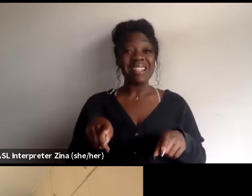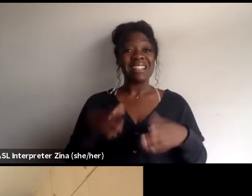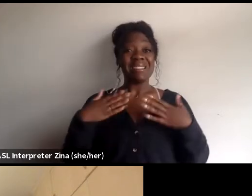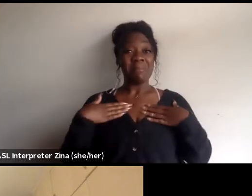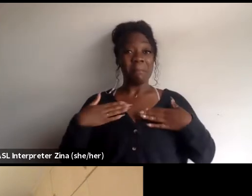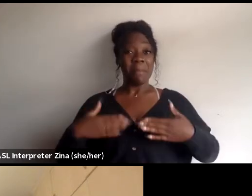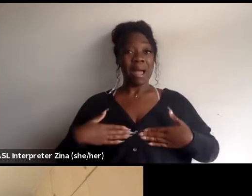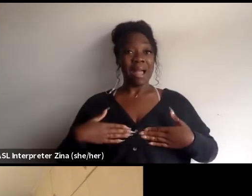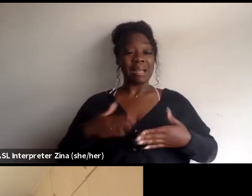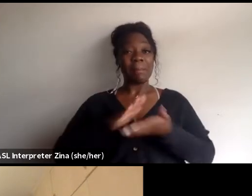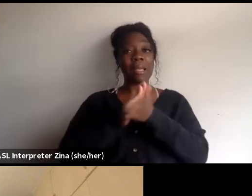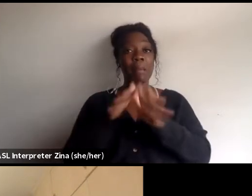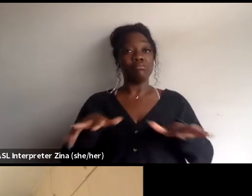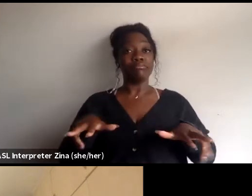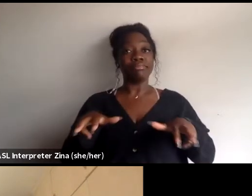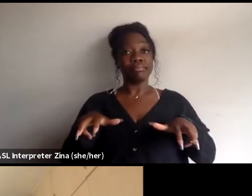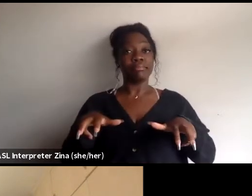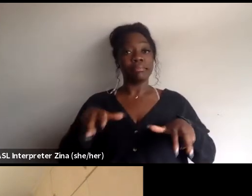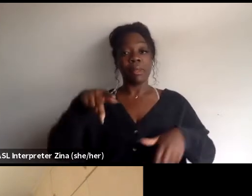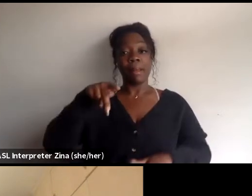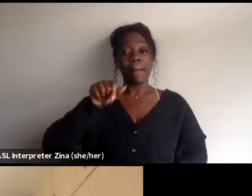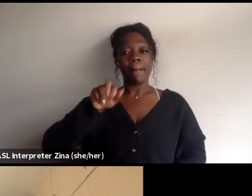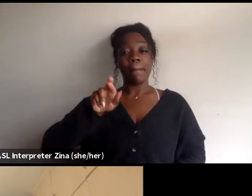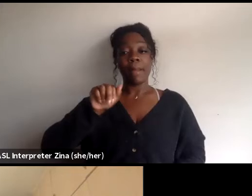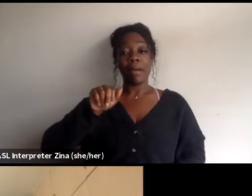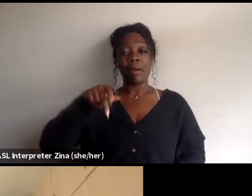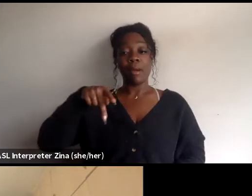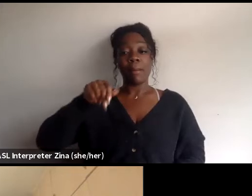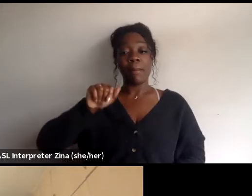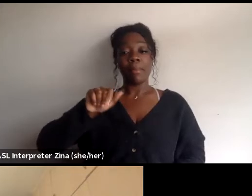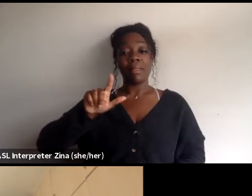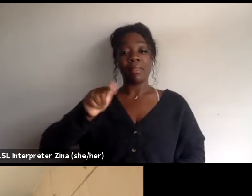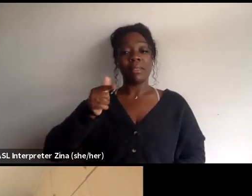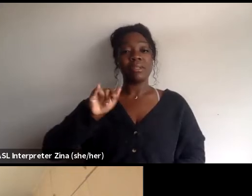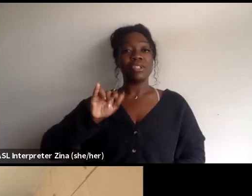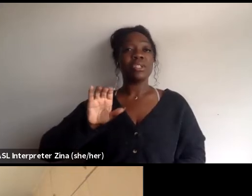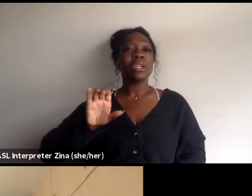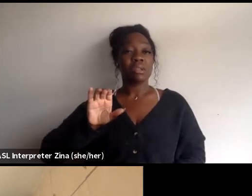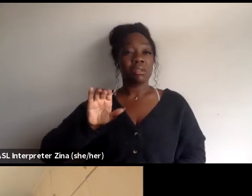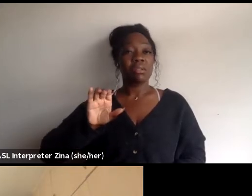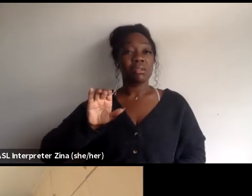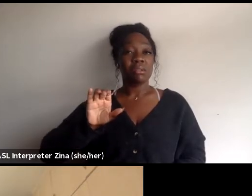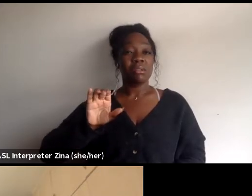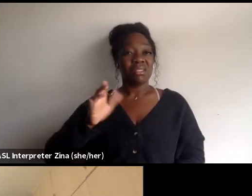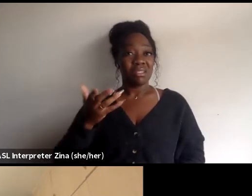And of course, for somebody who is a musician like this, this is a hard work.